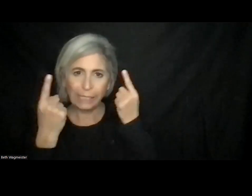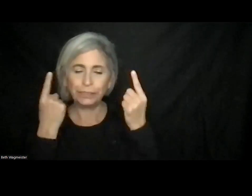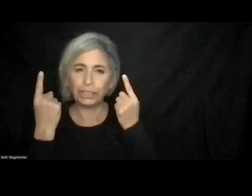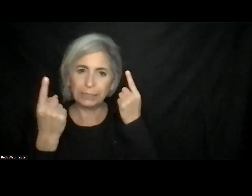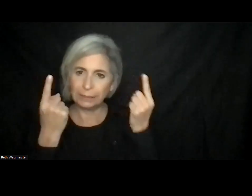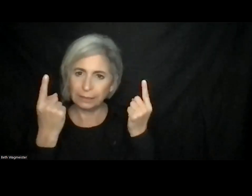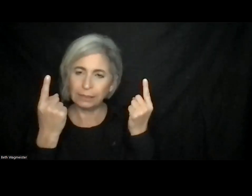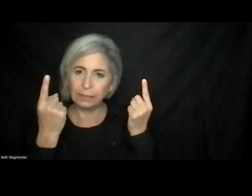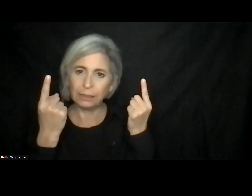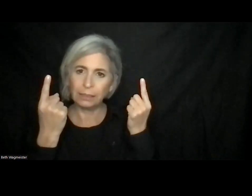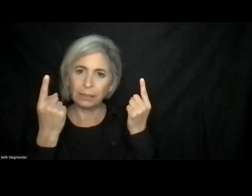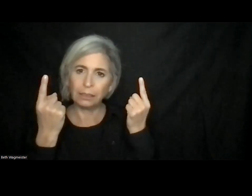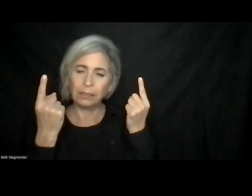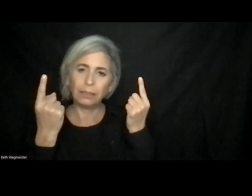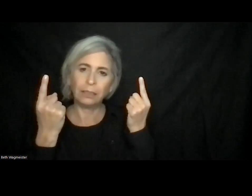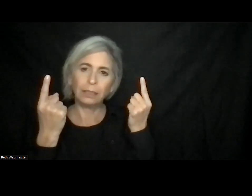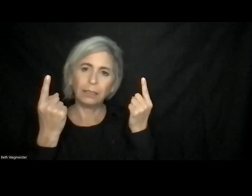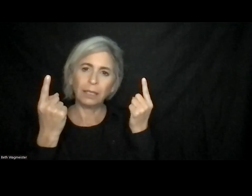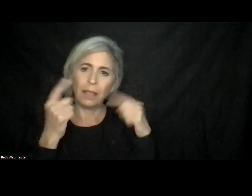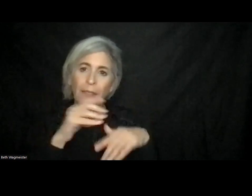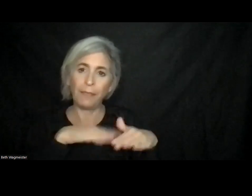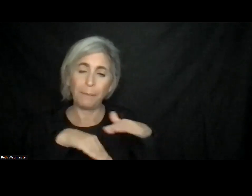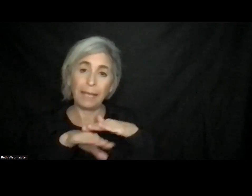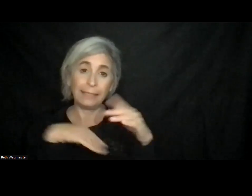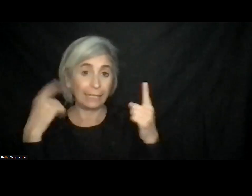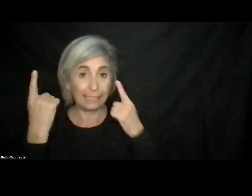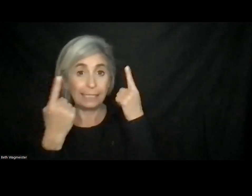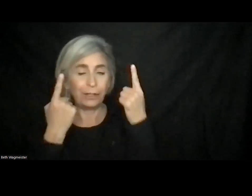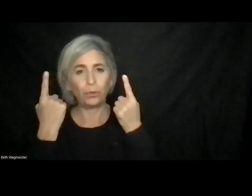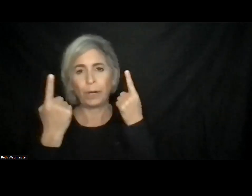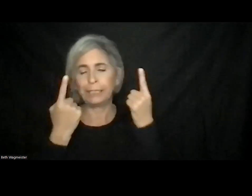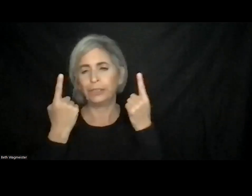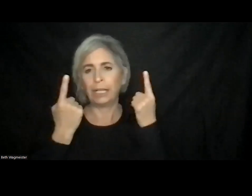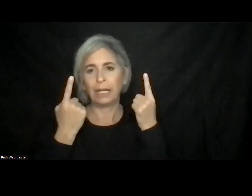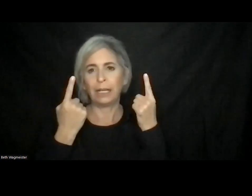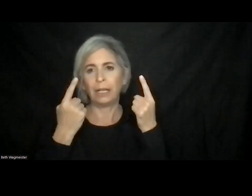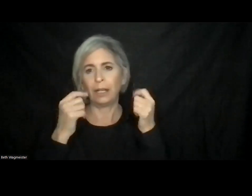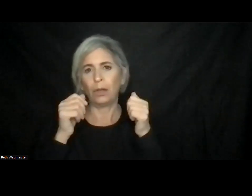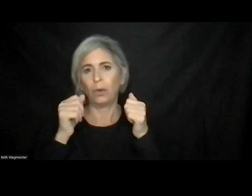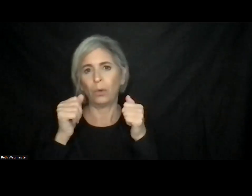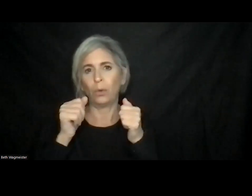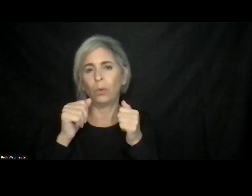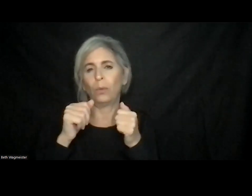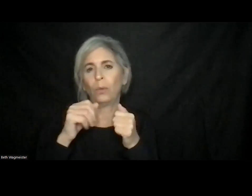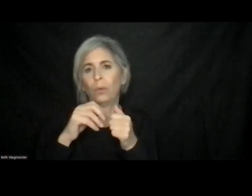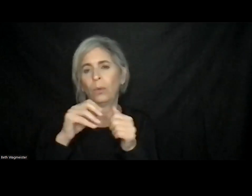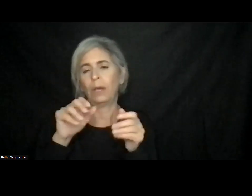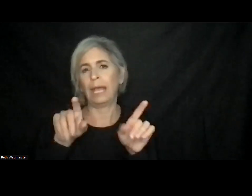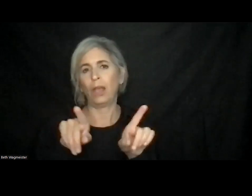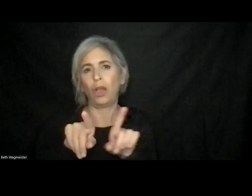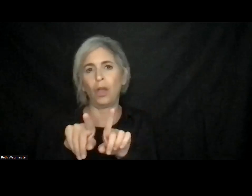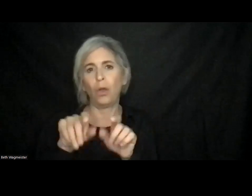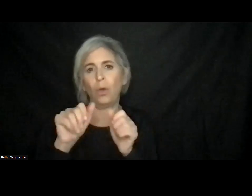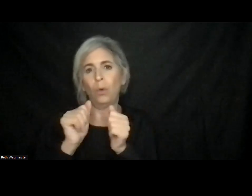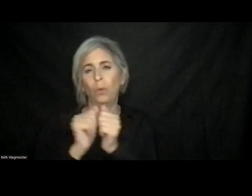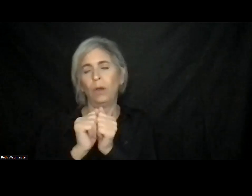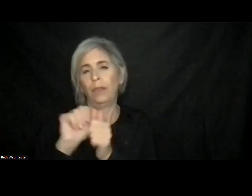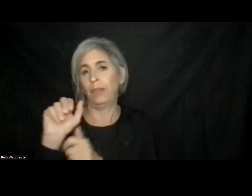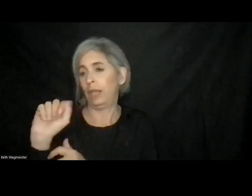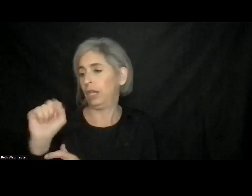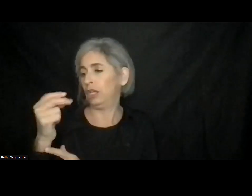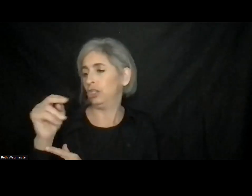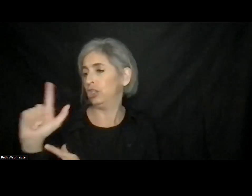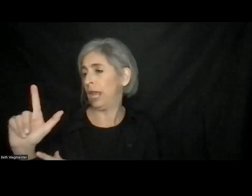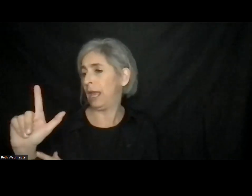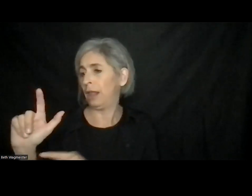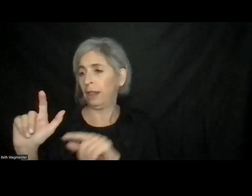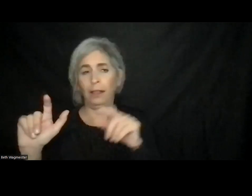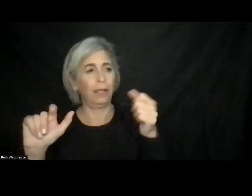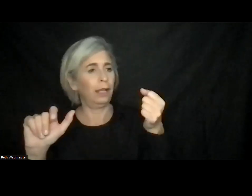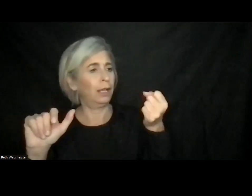The basic consideration with shall and their recommendations with should. And then if you want